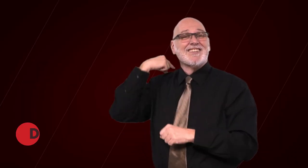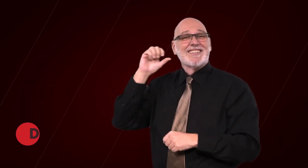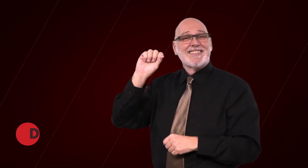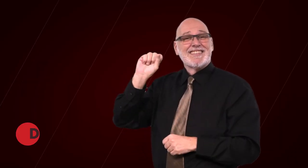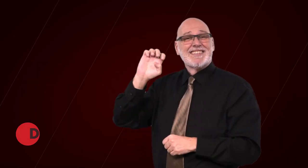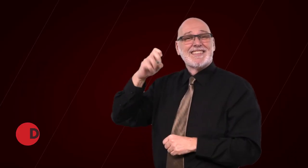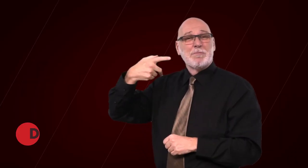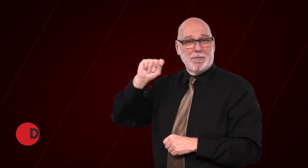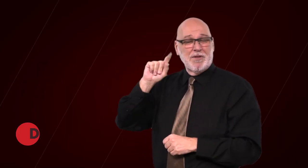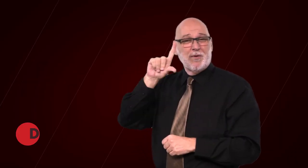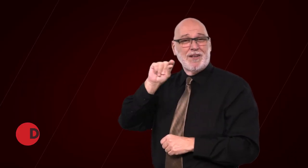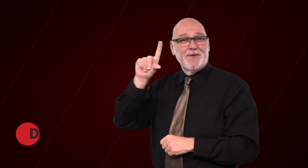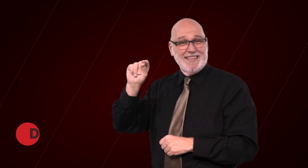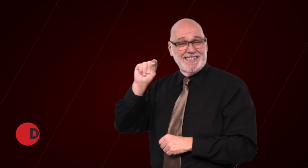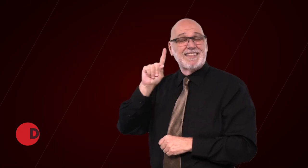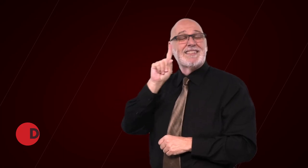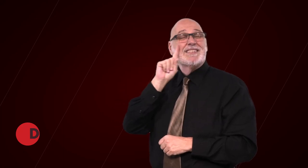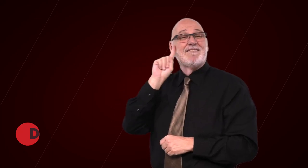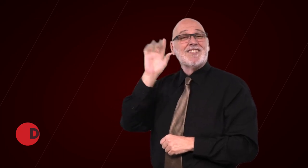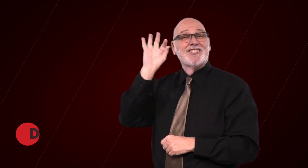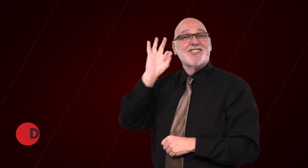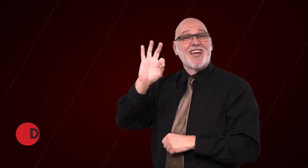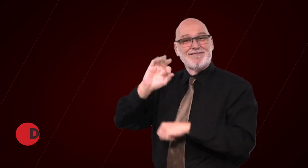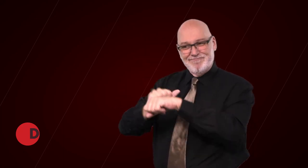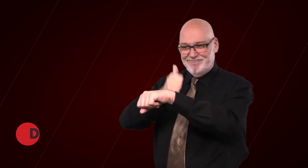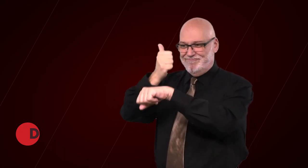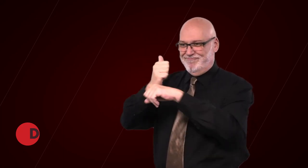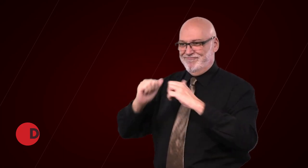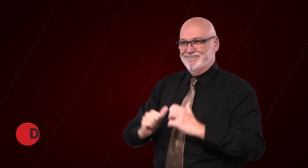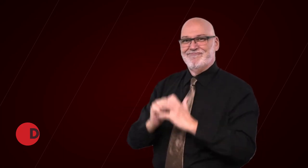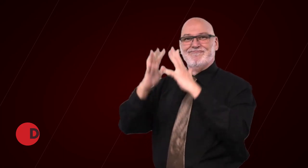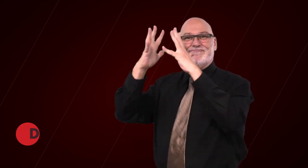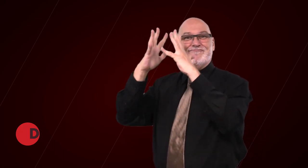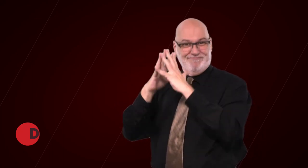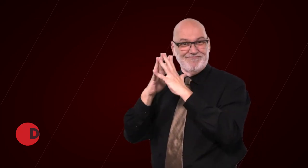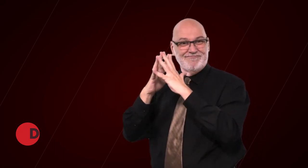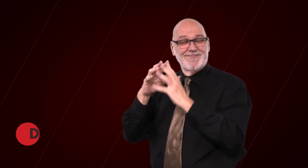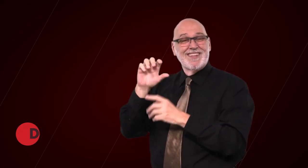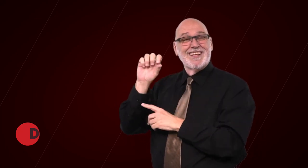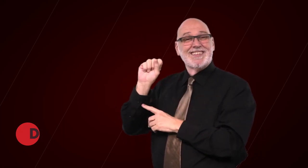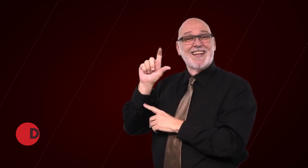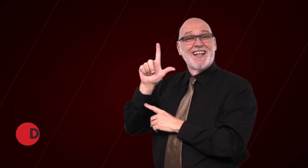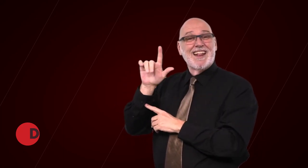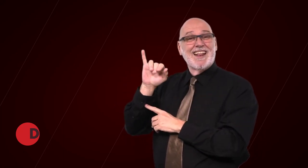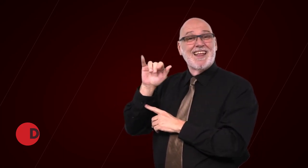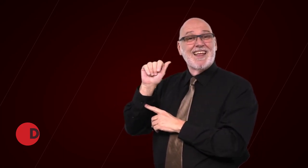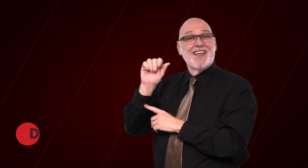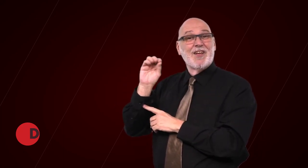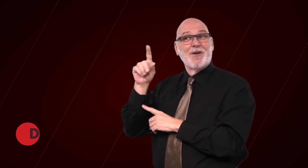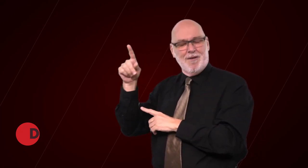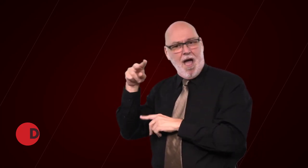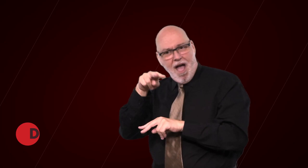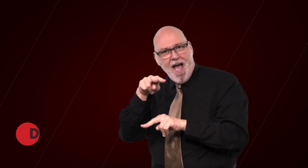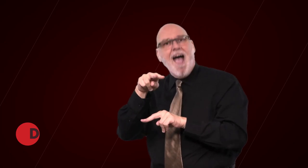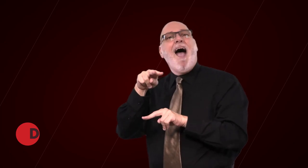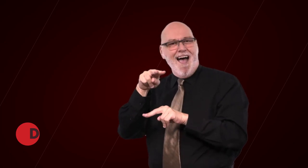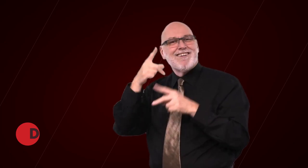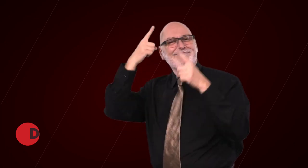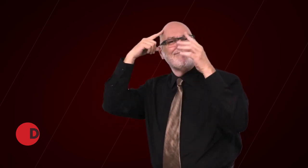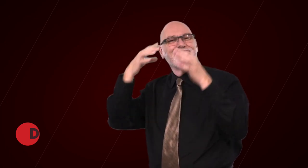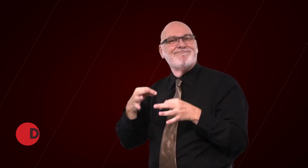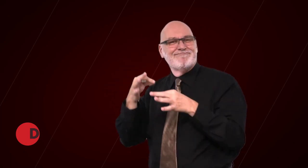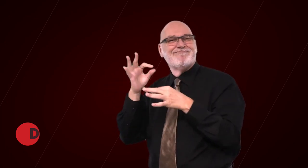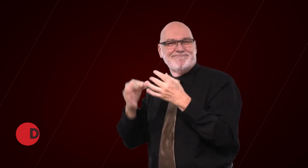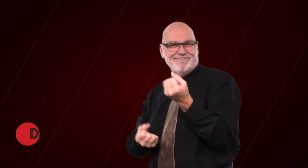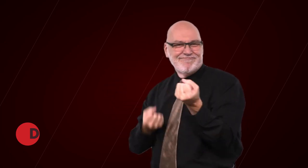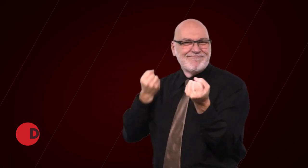[Anselmo]: DeafDots started last September 2020 when SLIAO agreed to